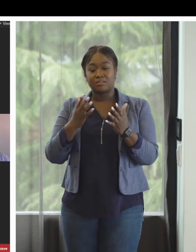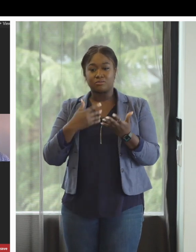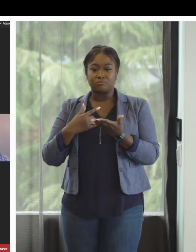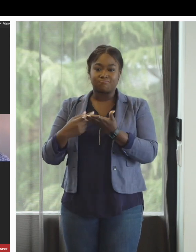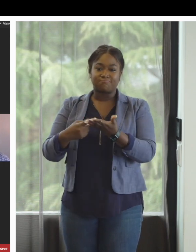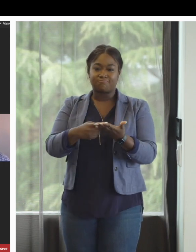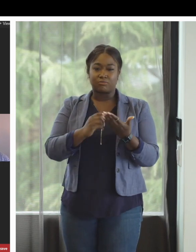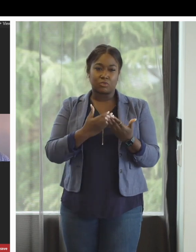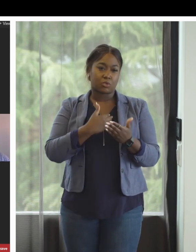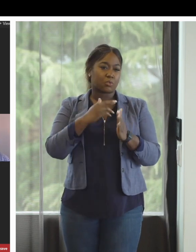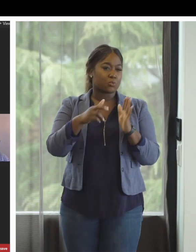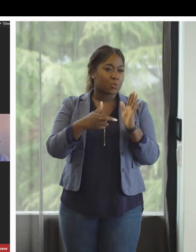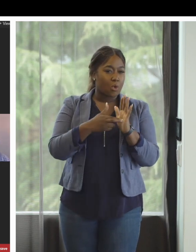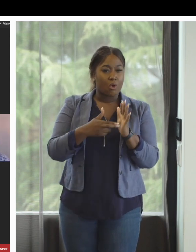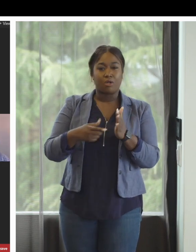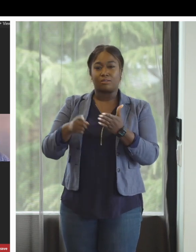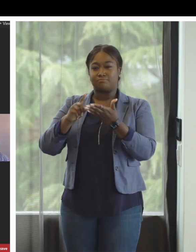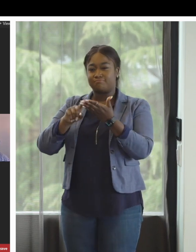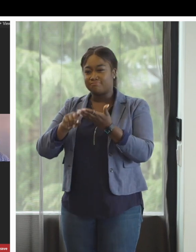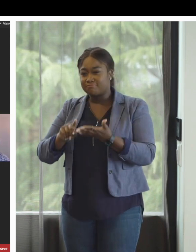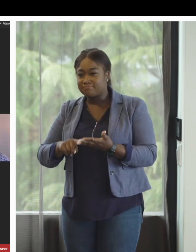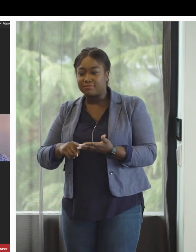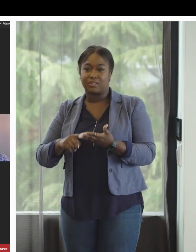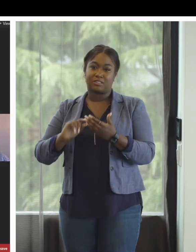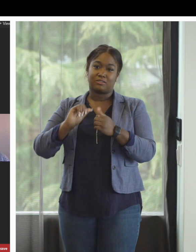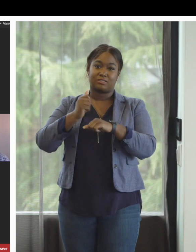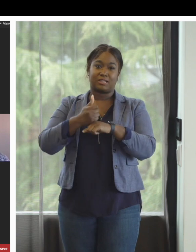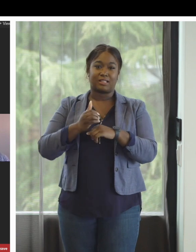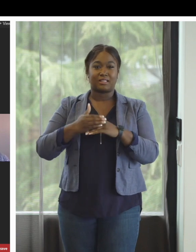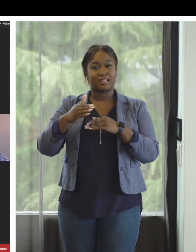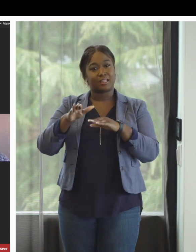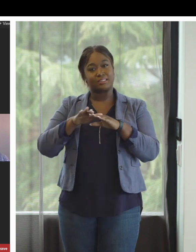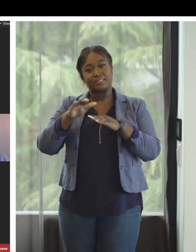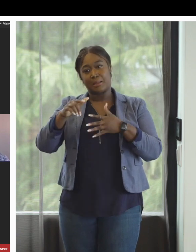plot out the next steps for the working group and